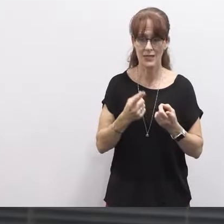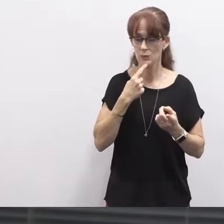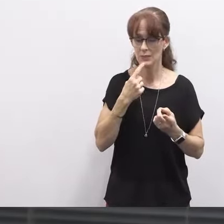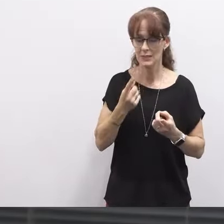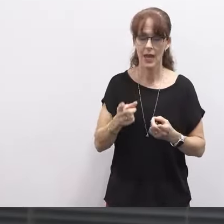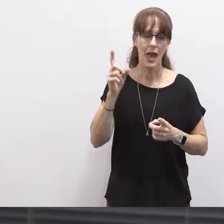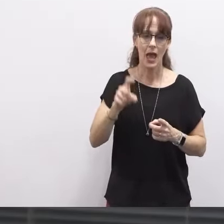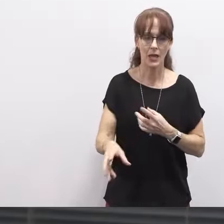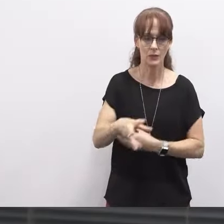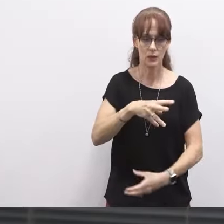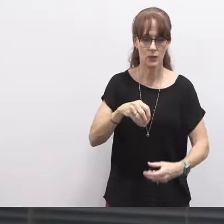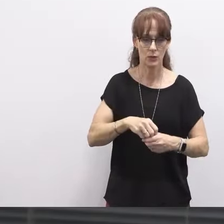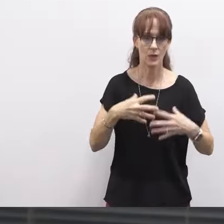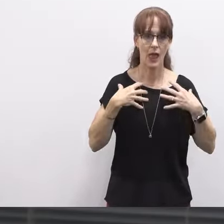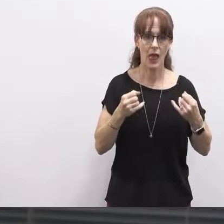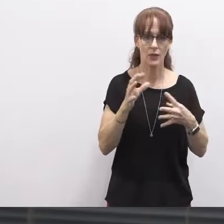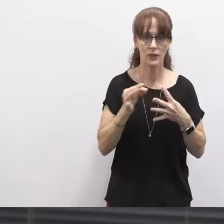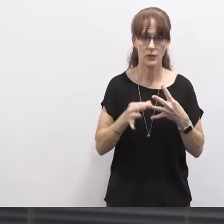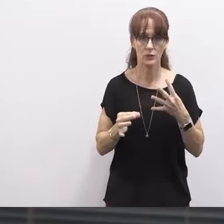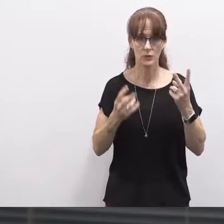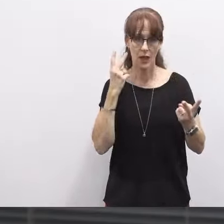it has to include health choices and viewpoint diversity,